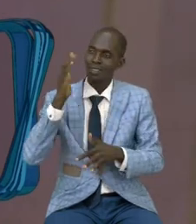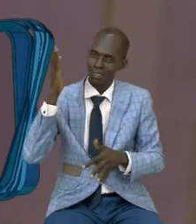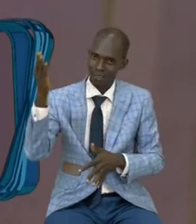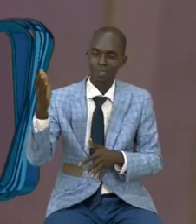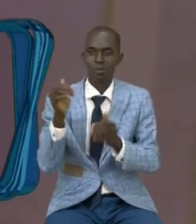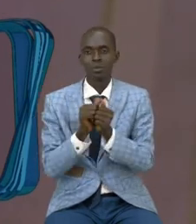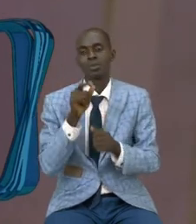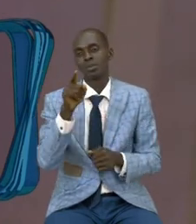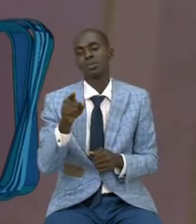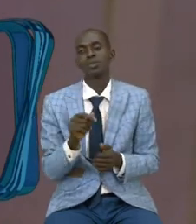supervisor at the far back